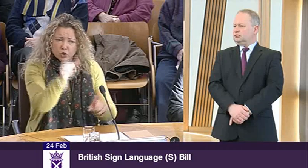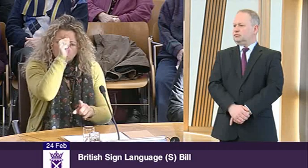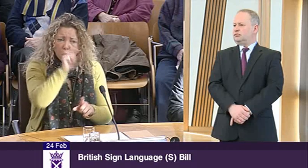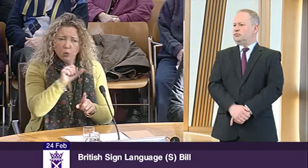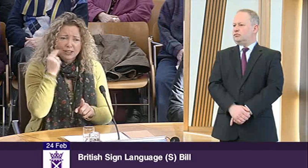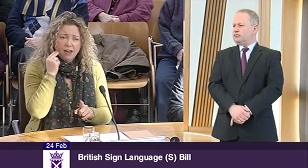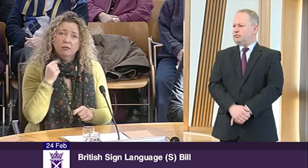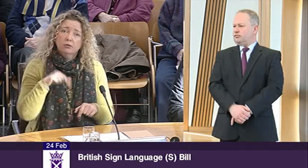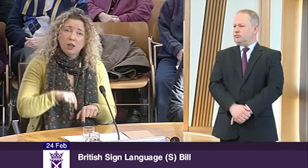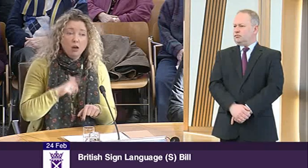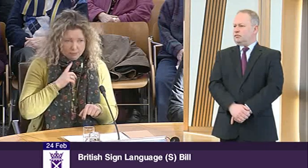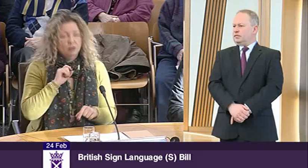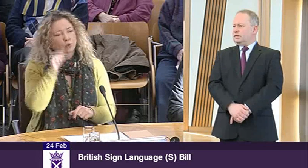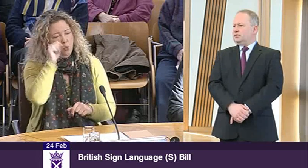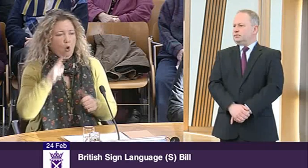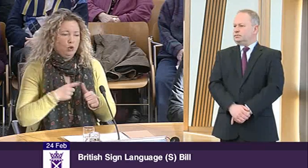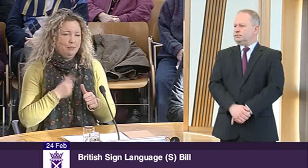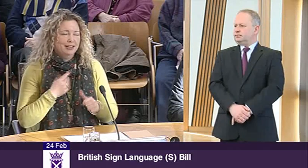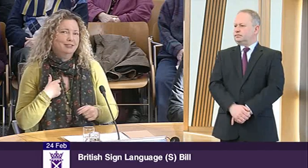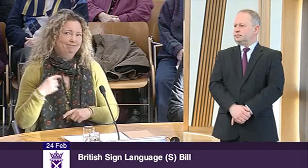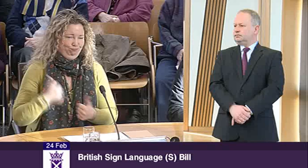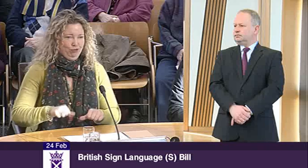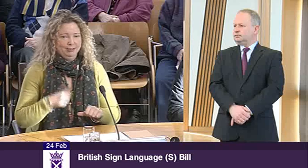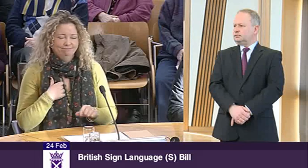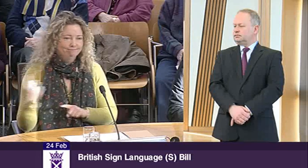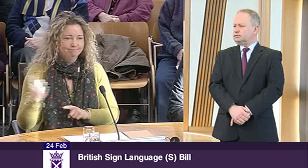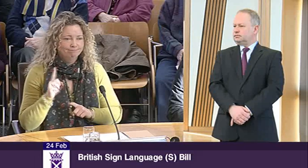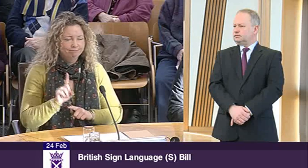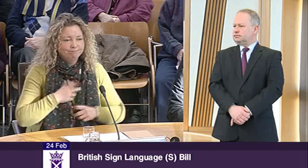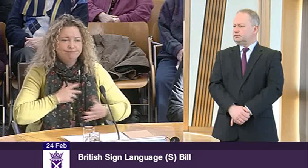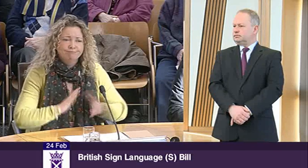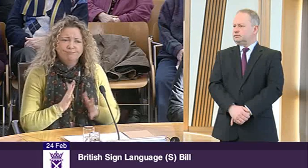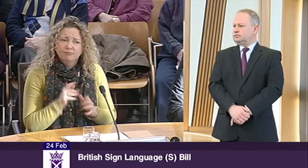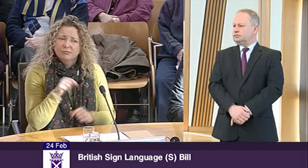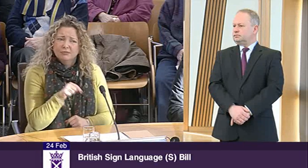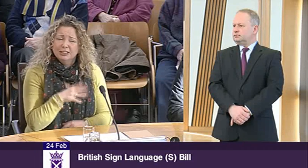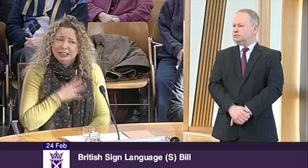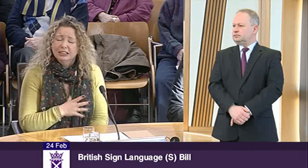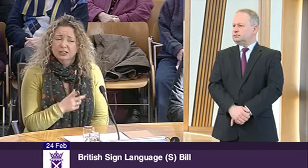face to face, which takes much more time, so we do not have real equality of access.